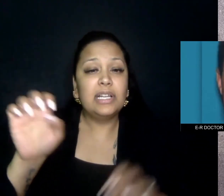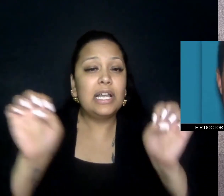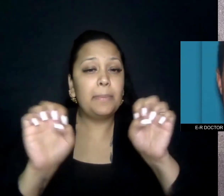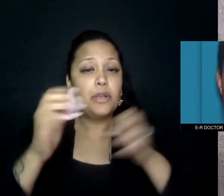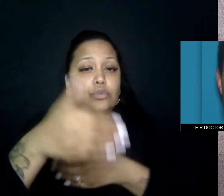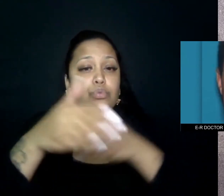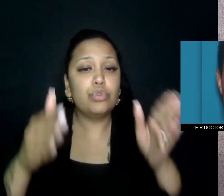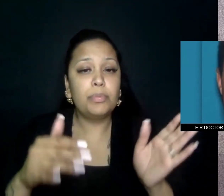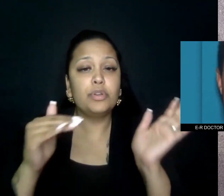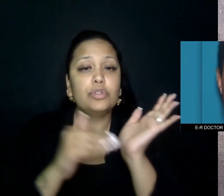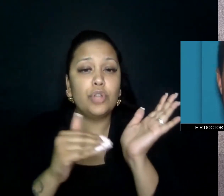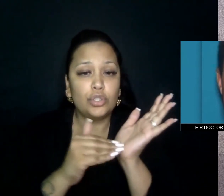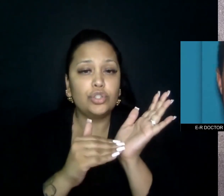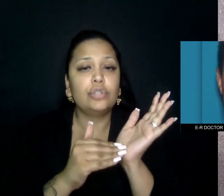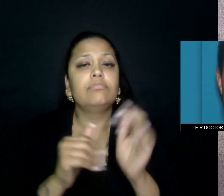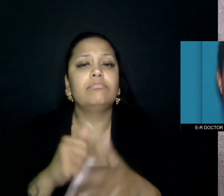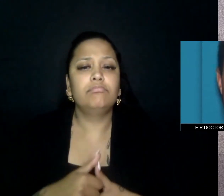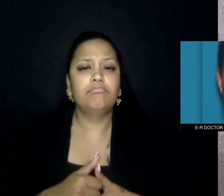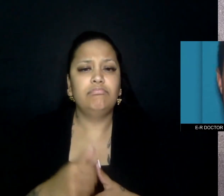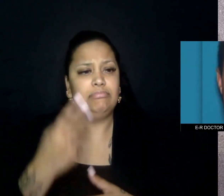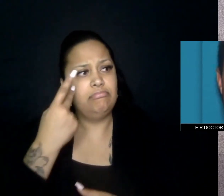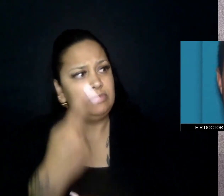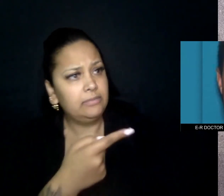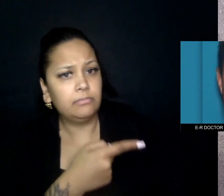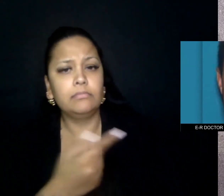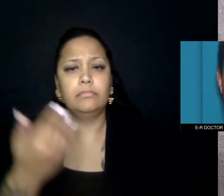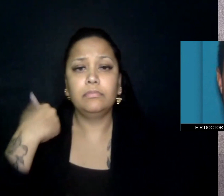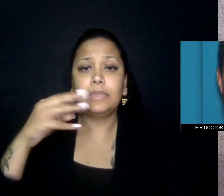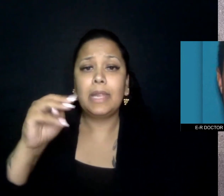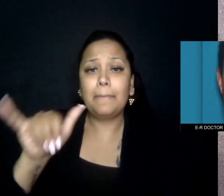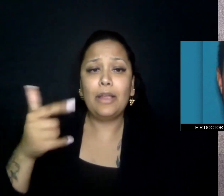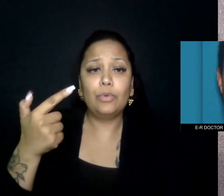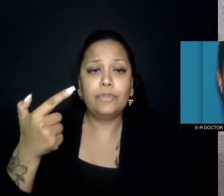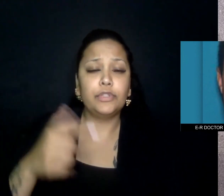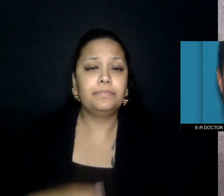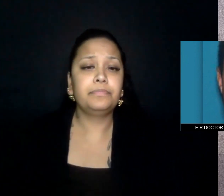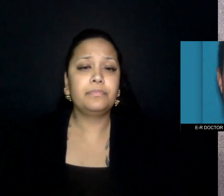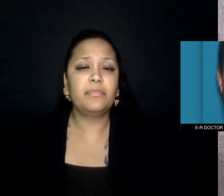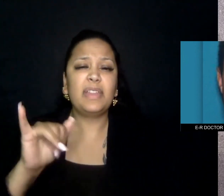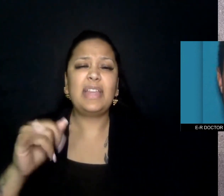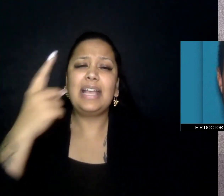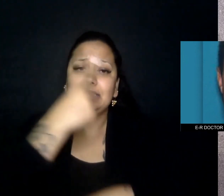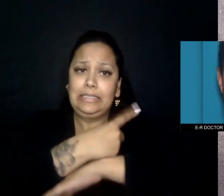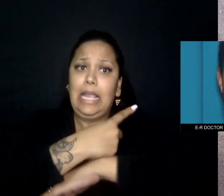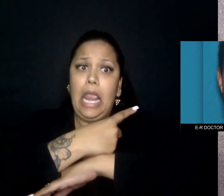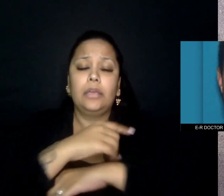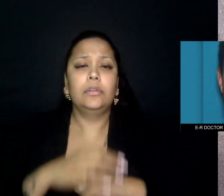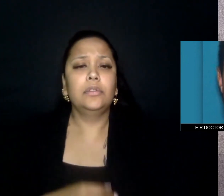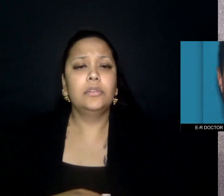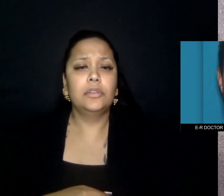He is a Arkansas Emergency Room doctor who was last seen on May 21st. On that day,